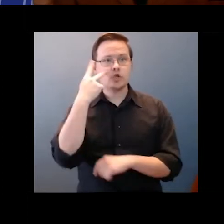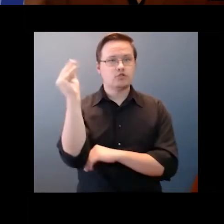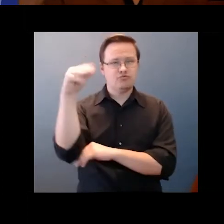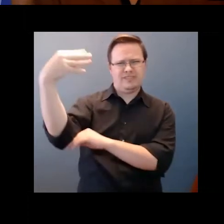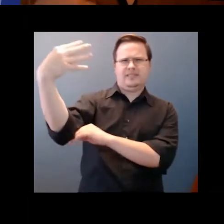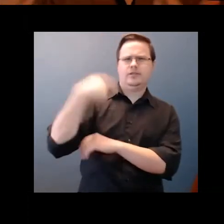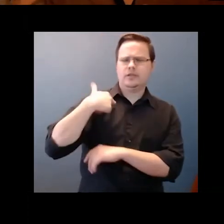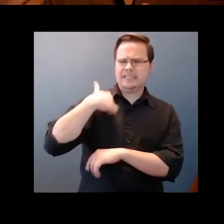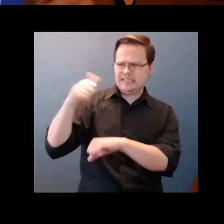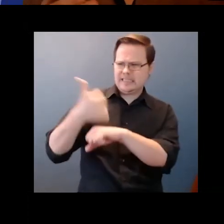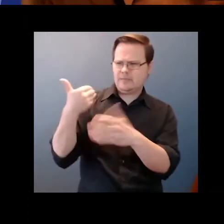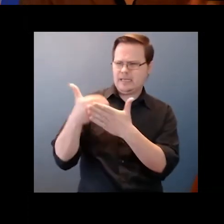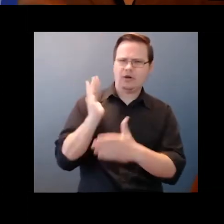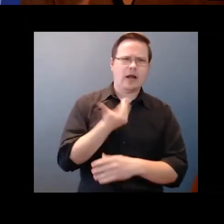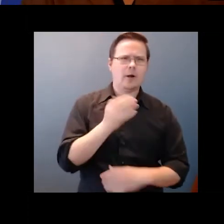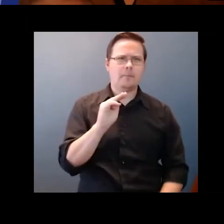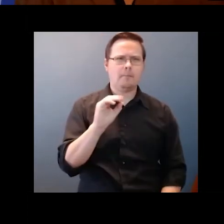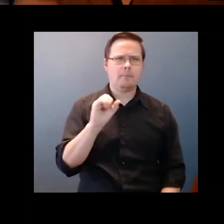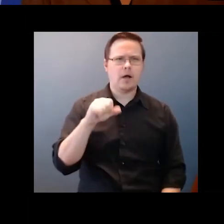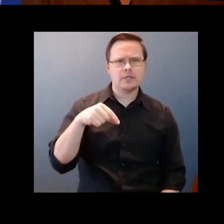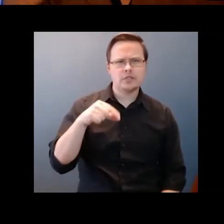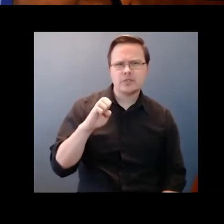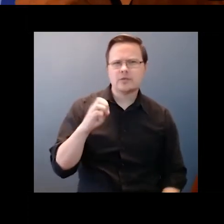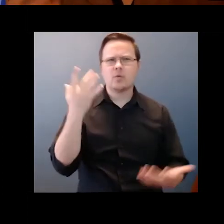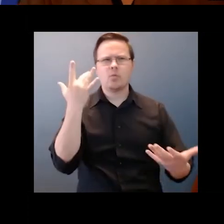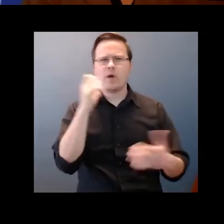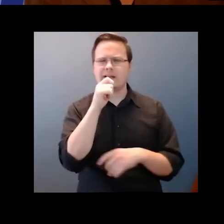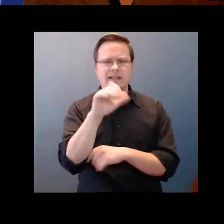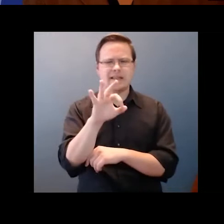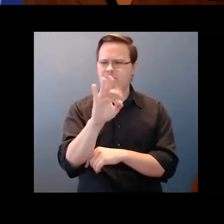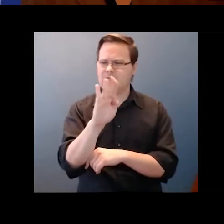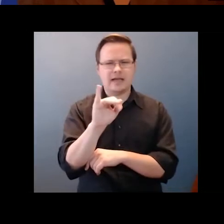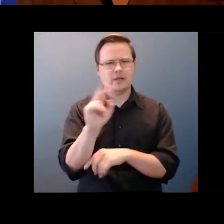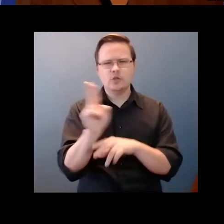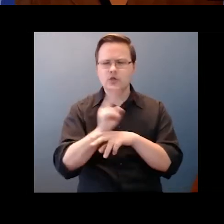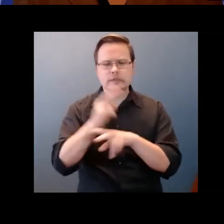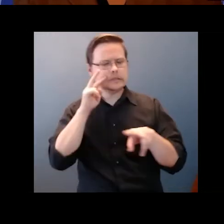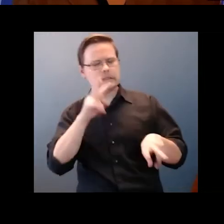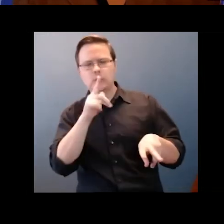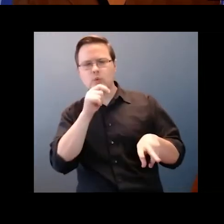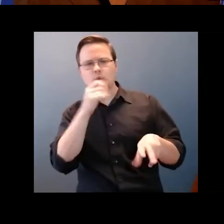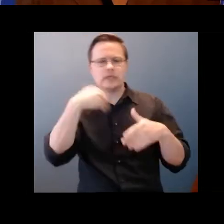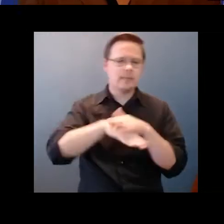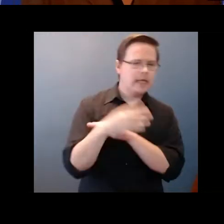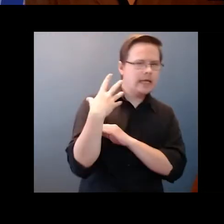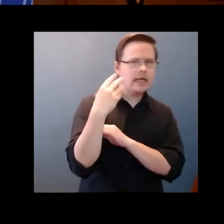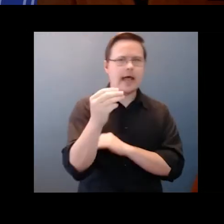Why would, why wouldn't the FBI use this sort of Rails who's coming in and out of the mosque? And how is that going to